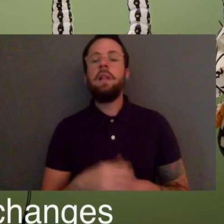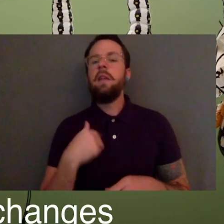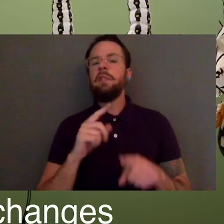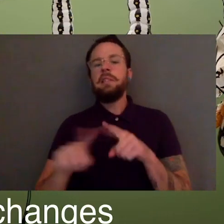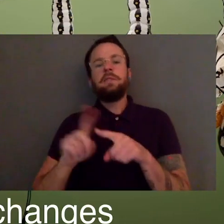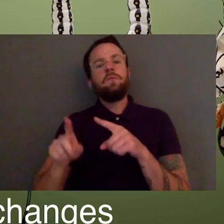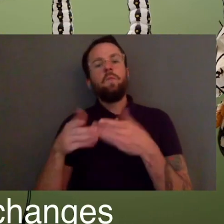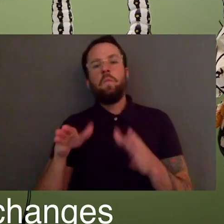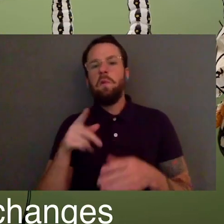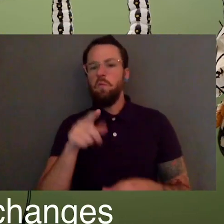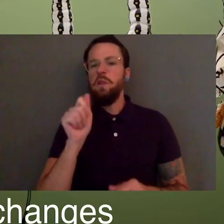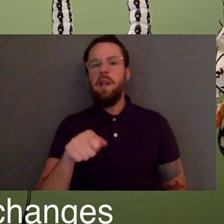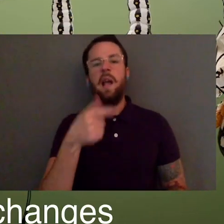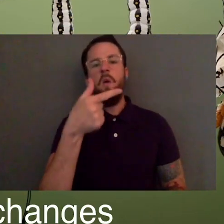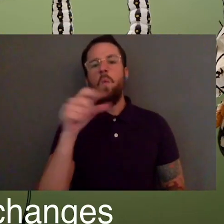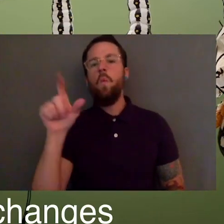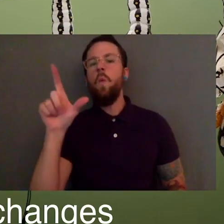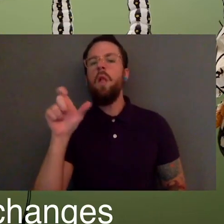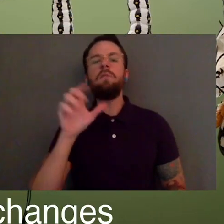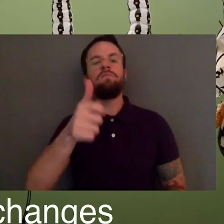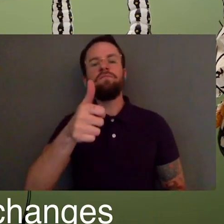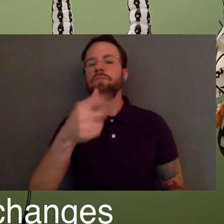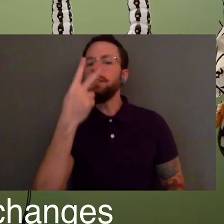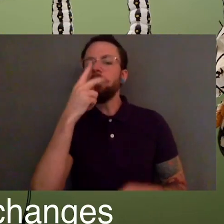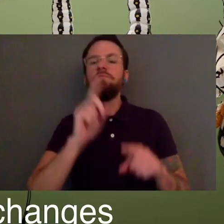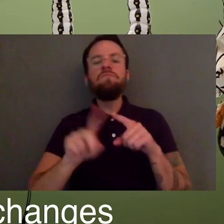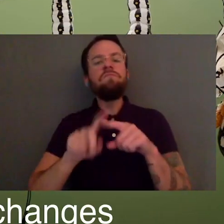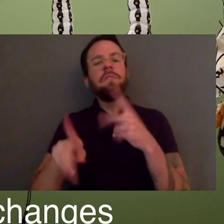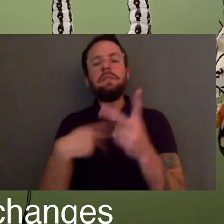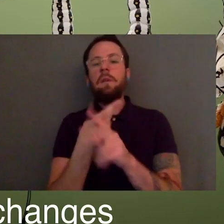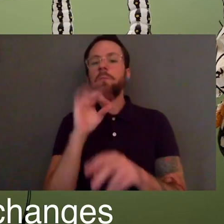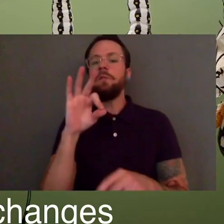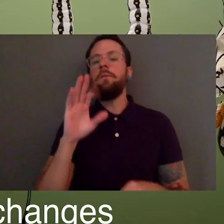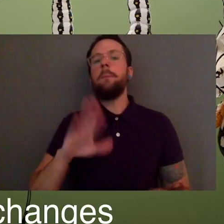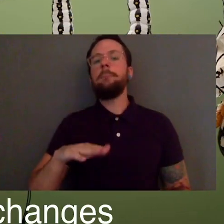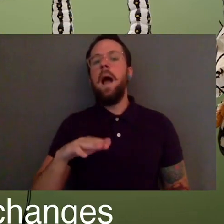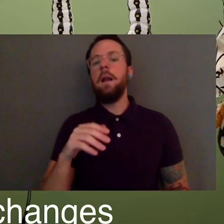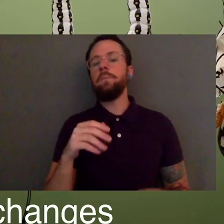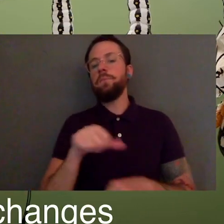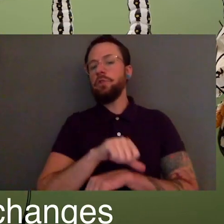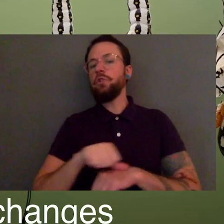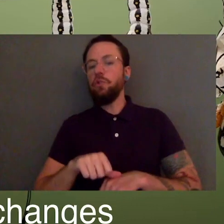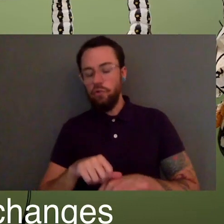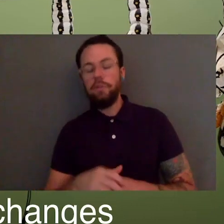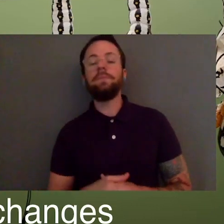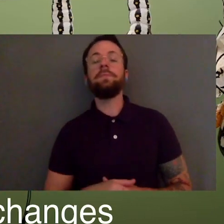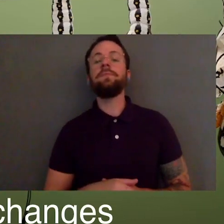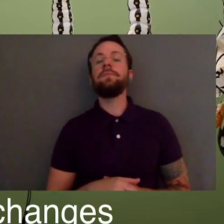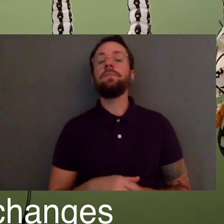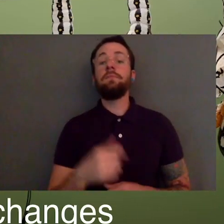There are other types of surgery on the genitals. And I won't talking about those here.